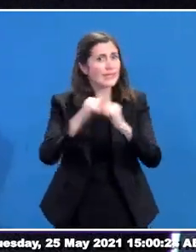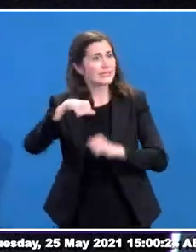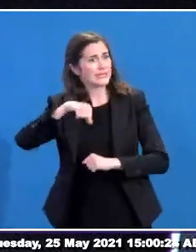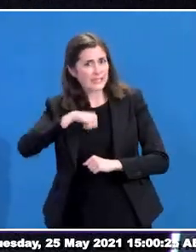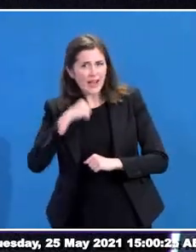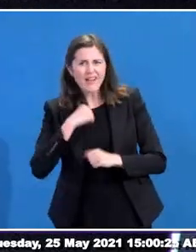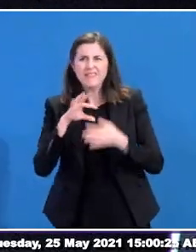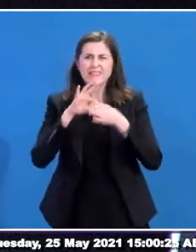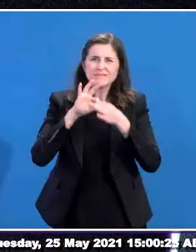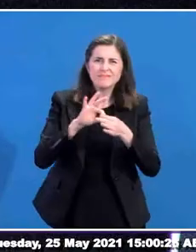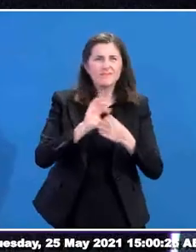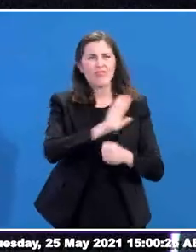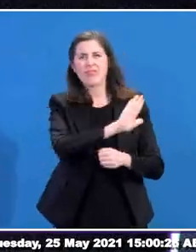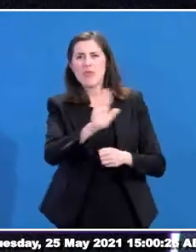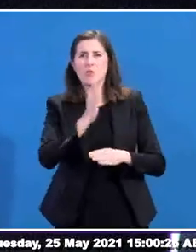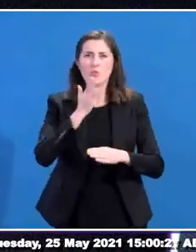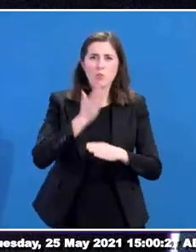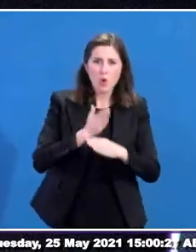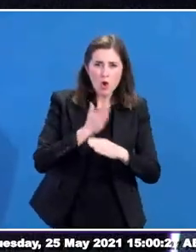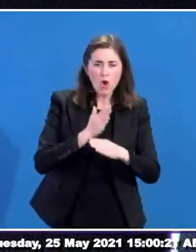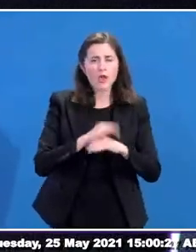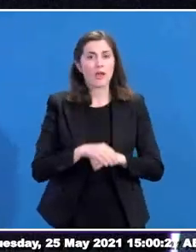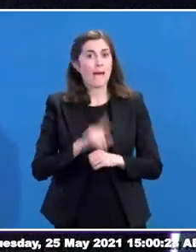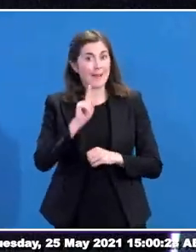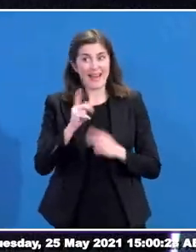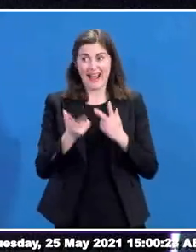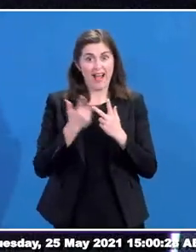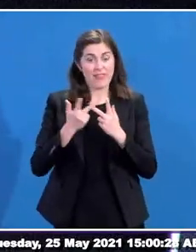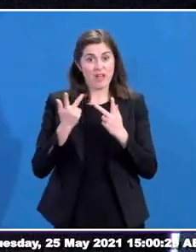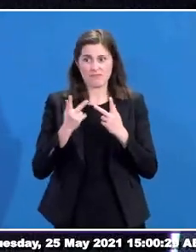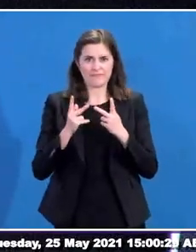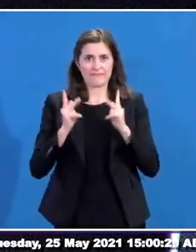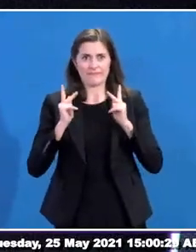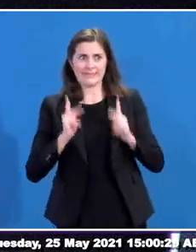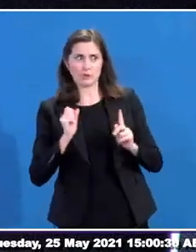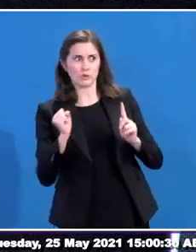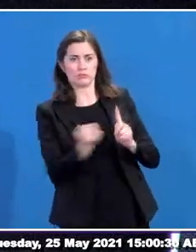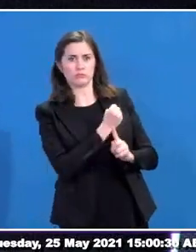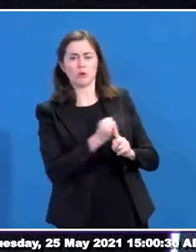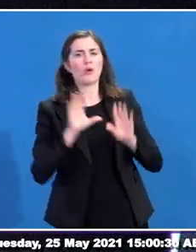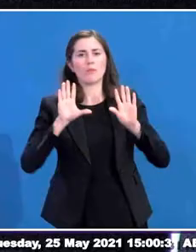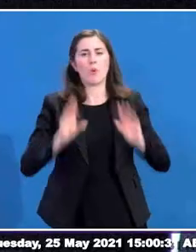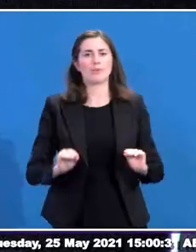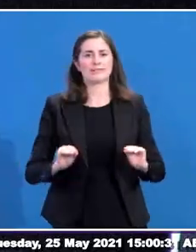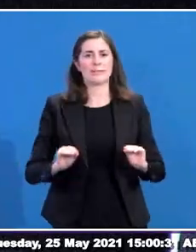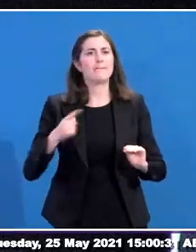the physical assault had to come to a halt until the police gave the go-ahead.